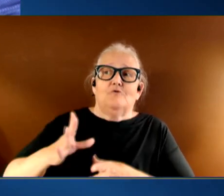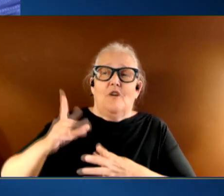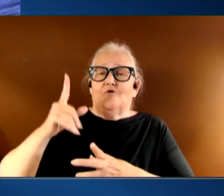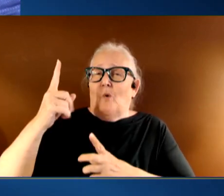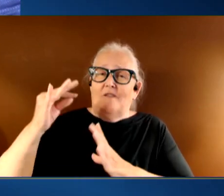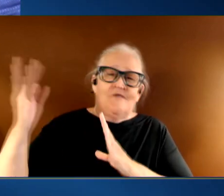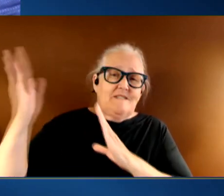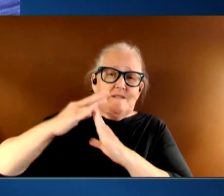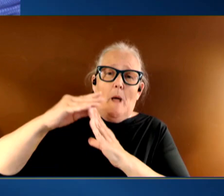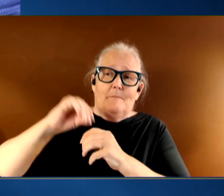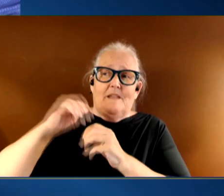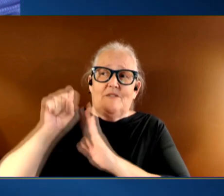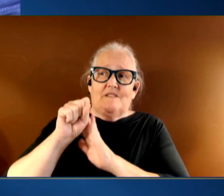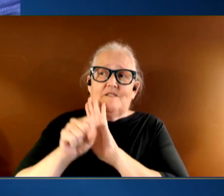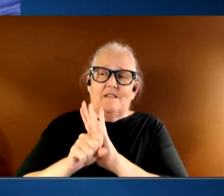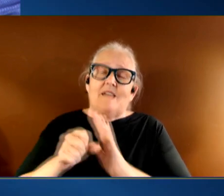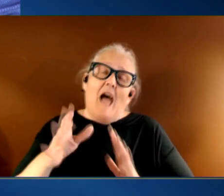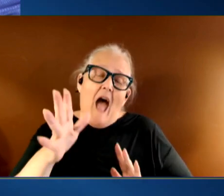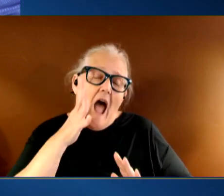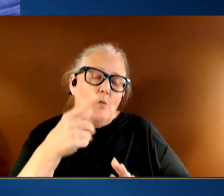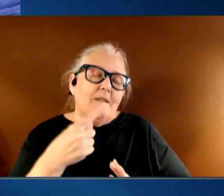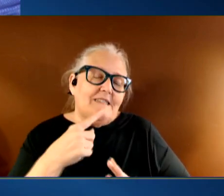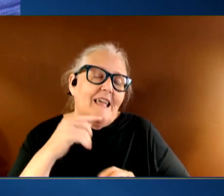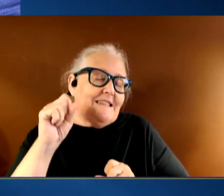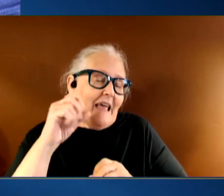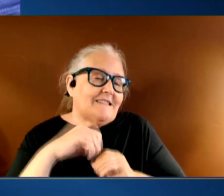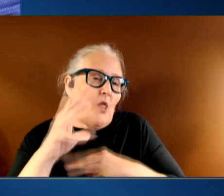the Western world, but they're the best in the state. I don't want anybody to get upset with me.